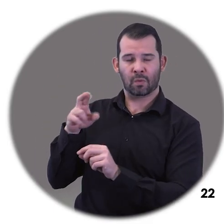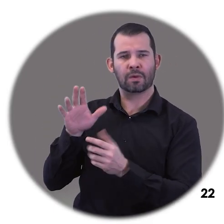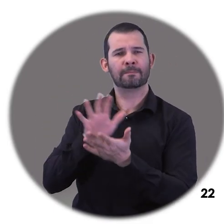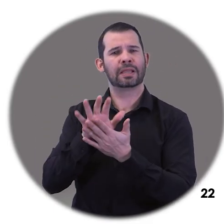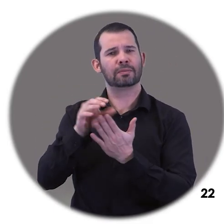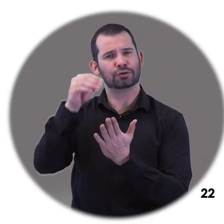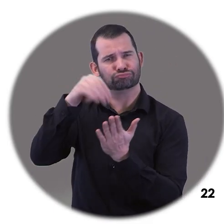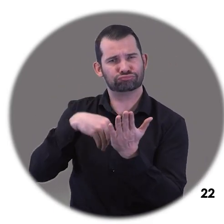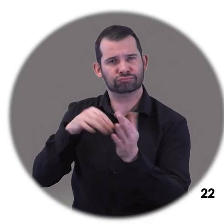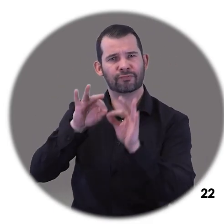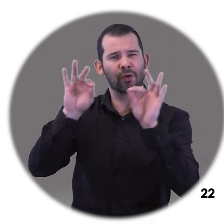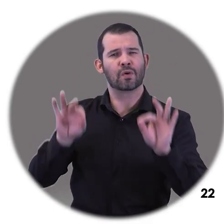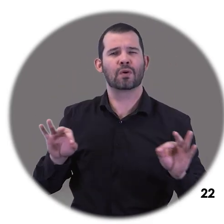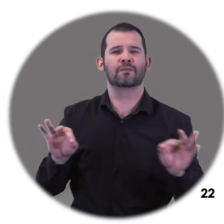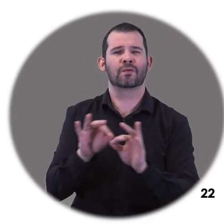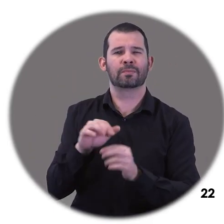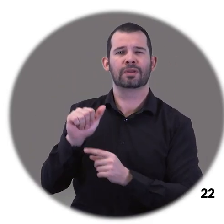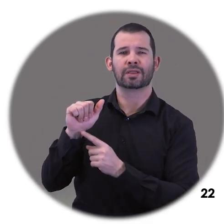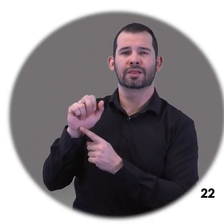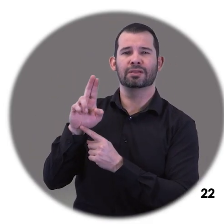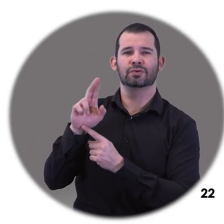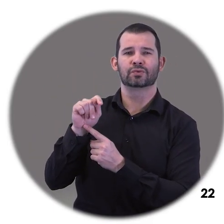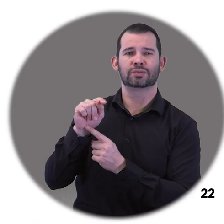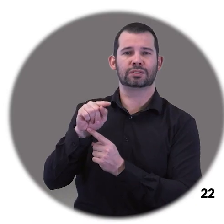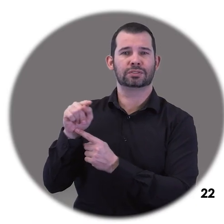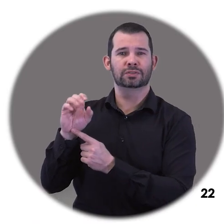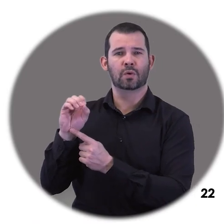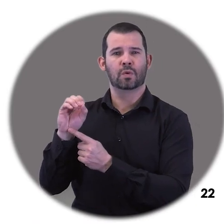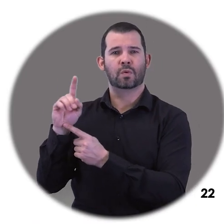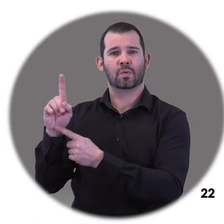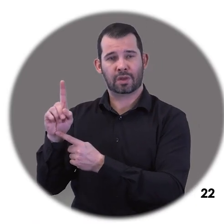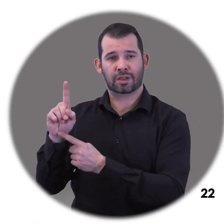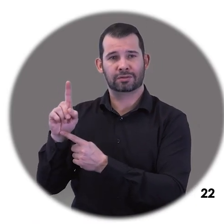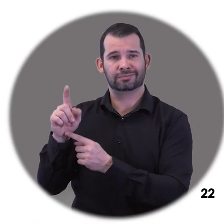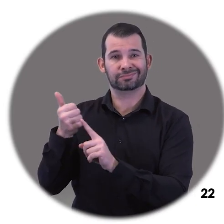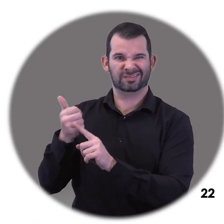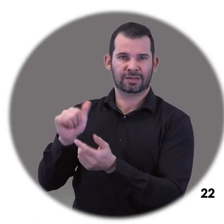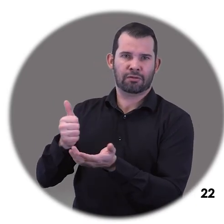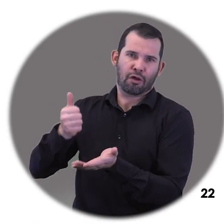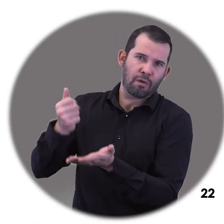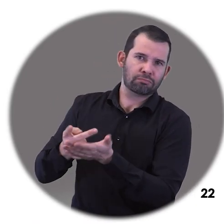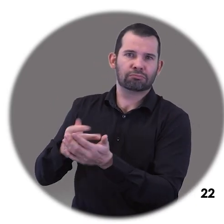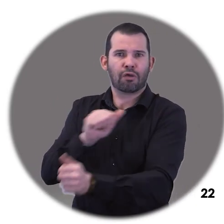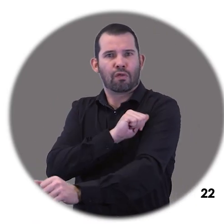or on paper by filling out Form AUT-01,